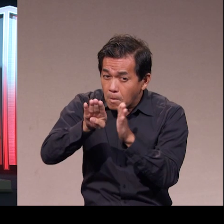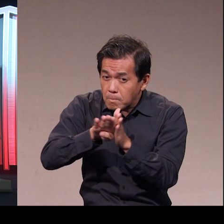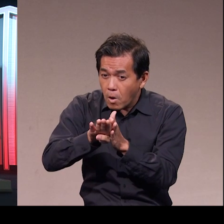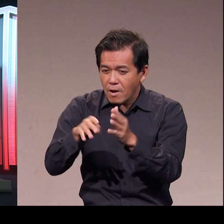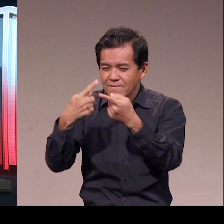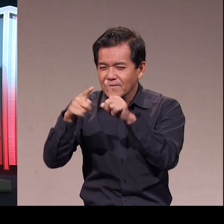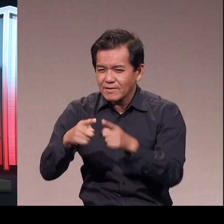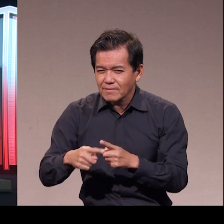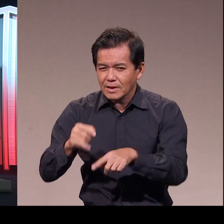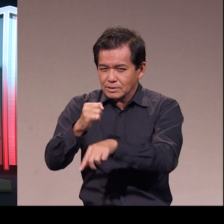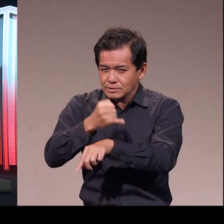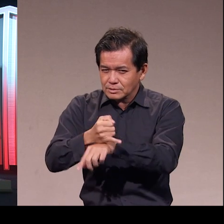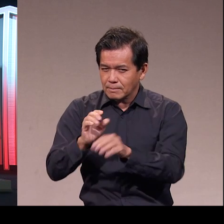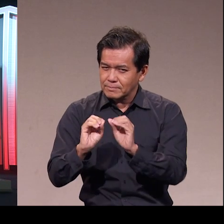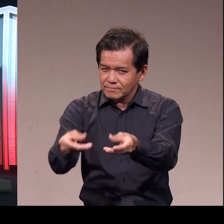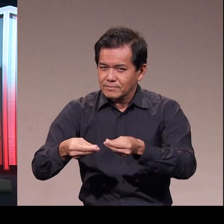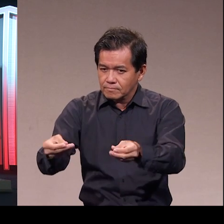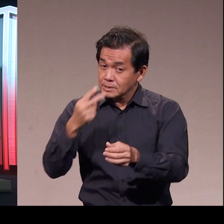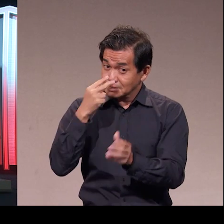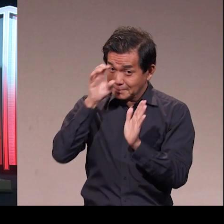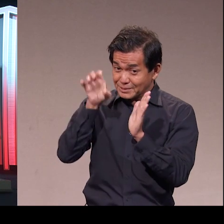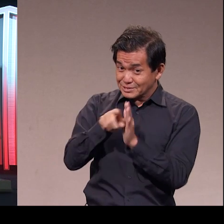Here you can see a technician operating precision engineering equipment which requires higher-level skills